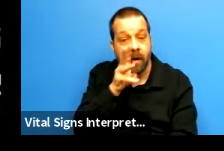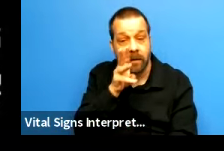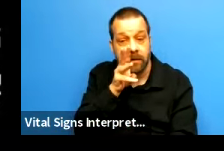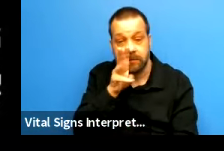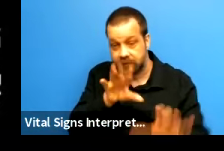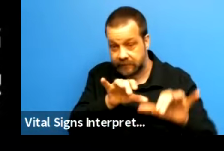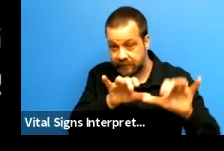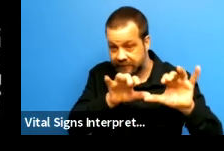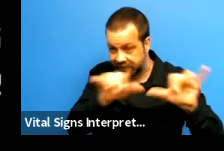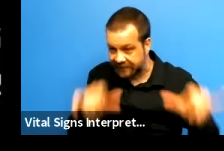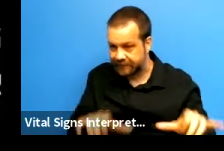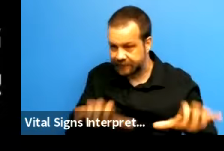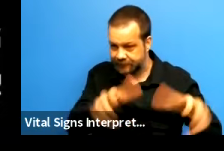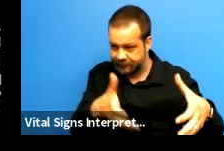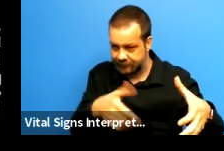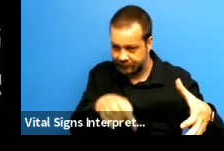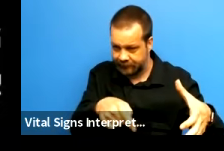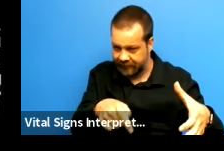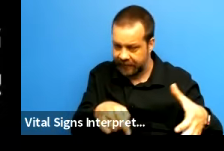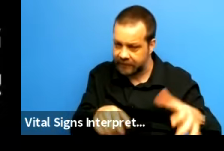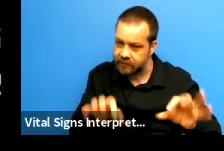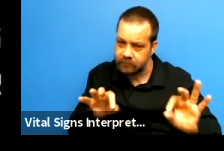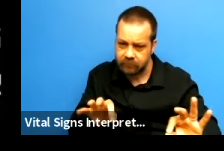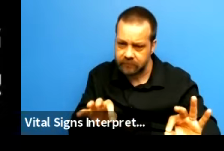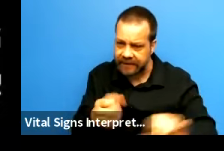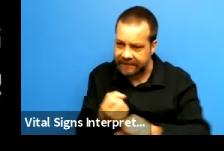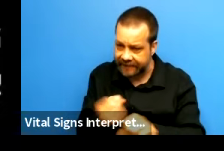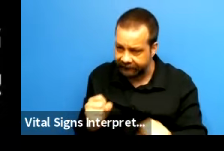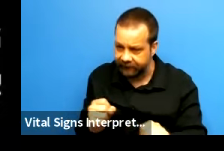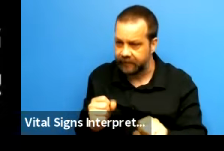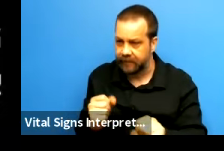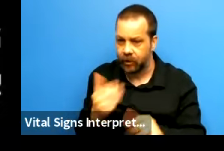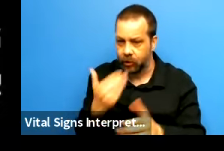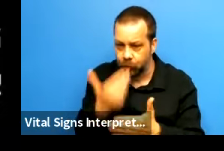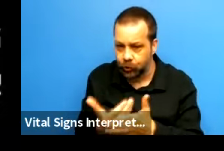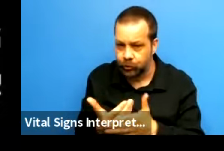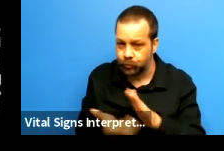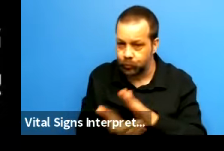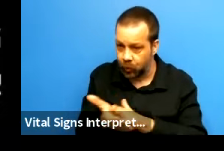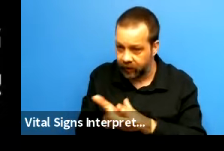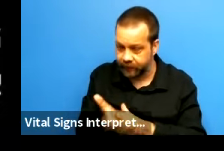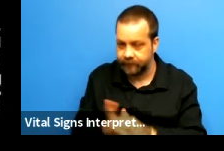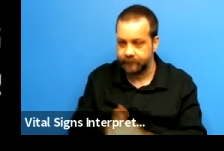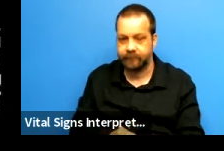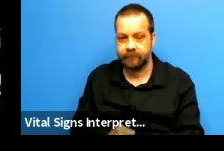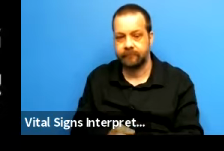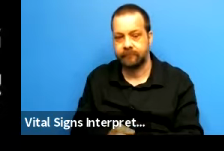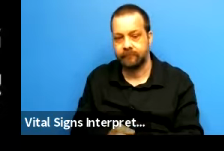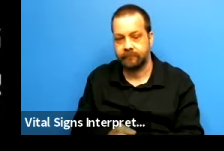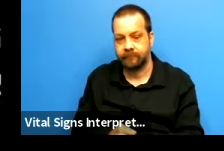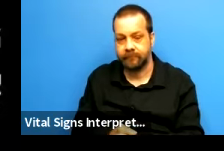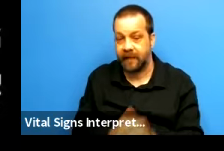You want everything working properly. Last but not least, always, always clean